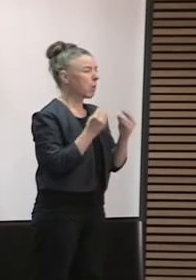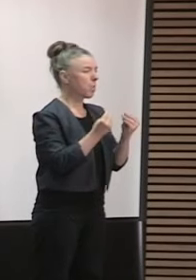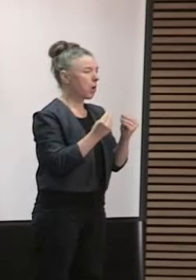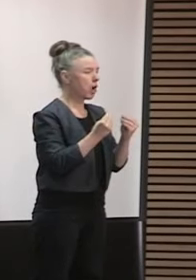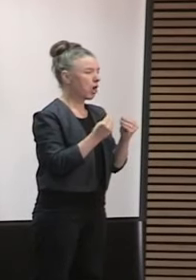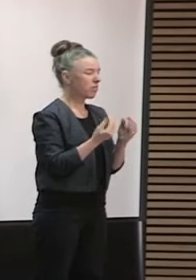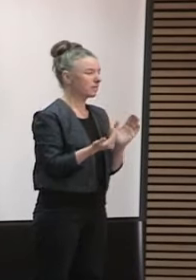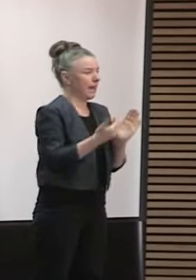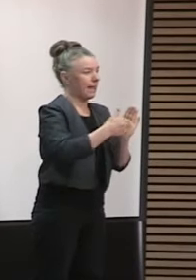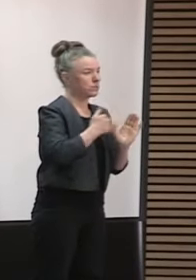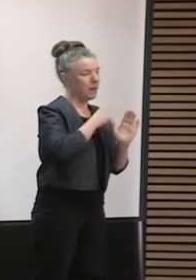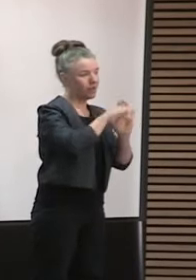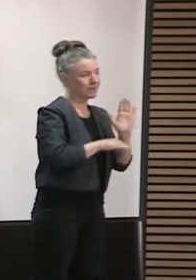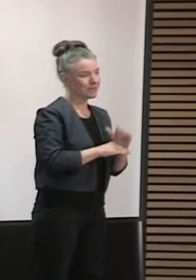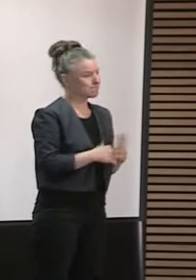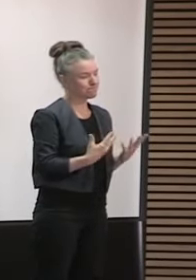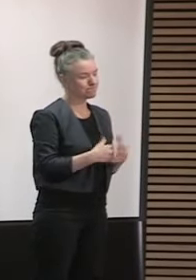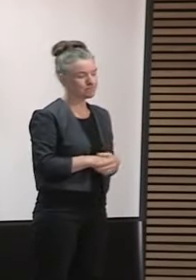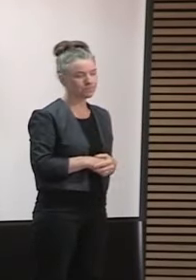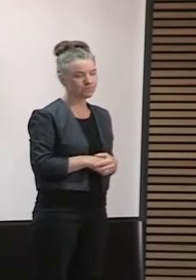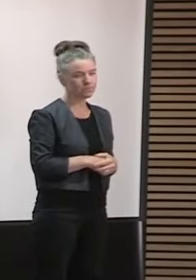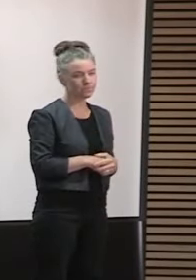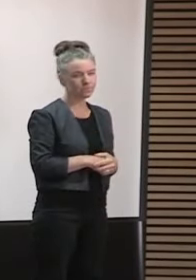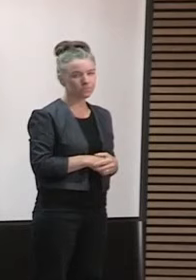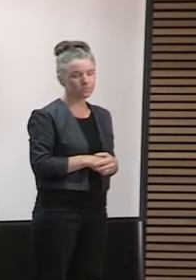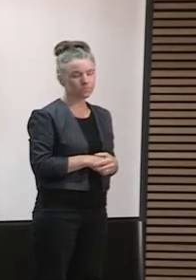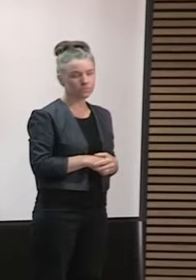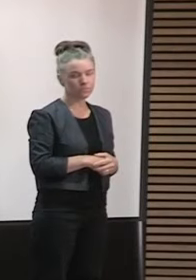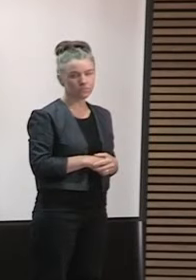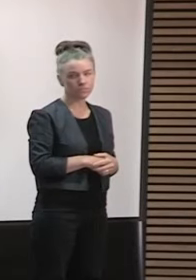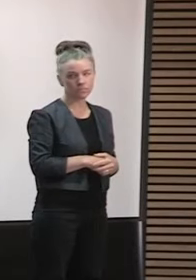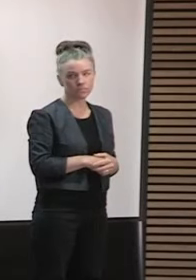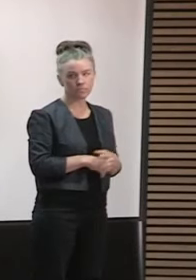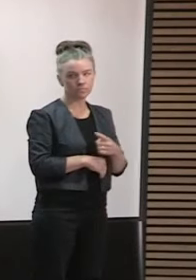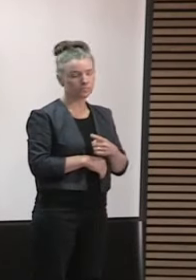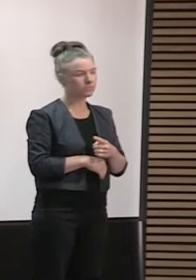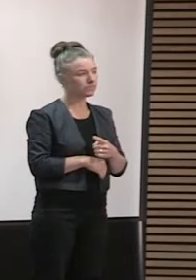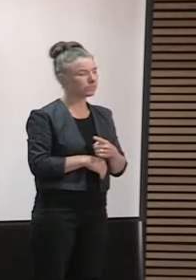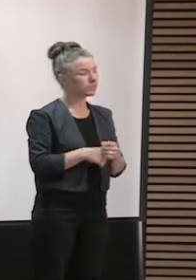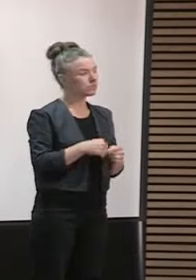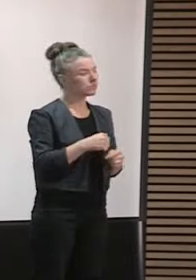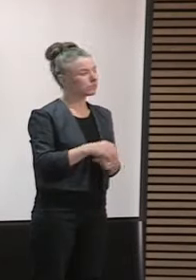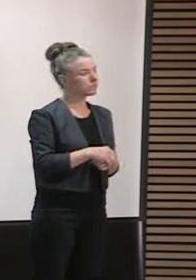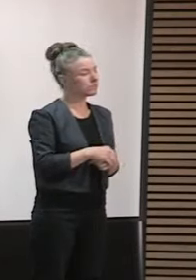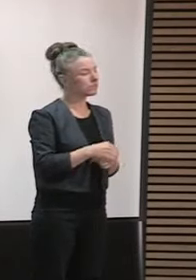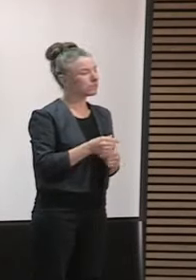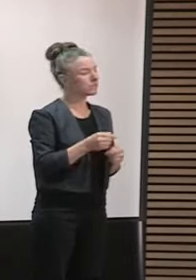source and we continue to work with the regional health